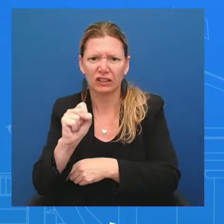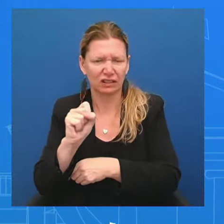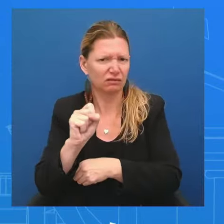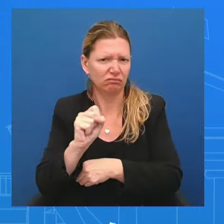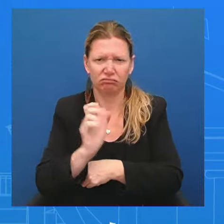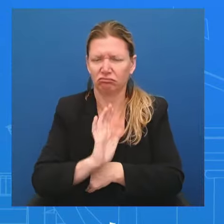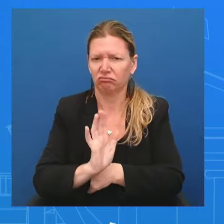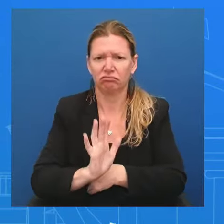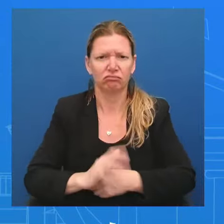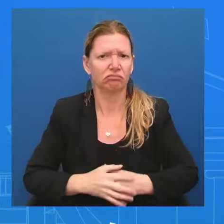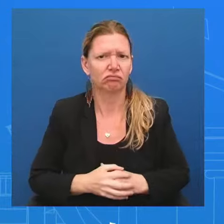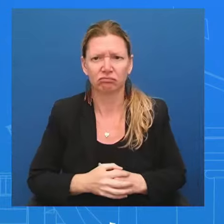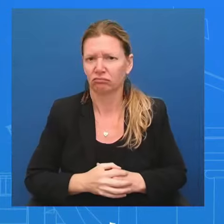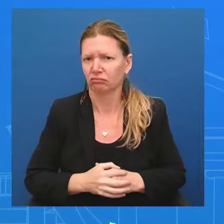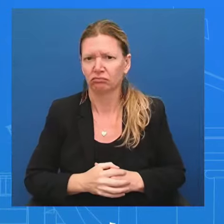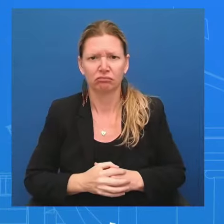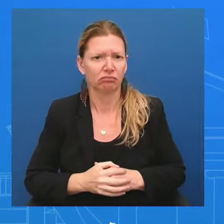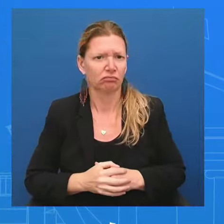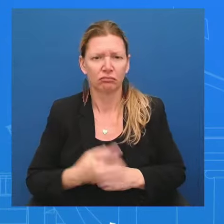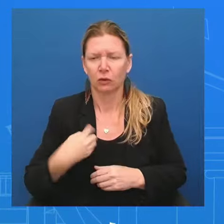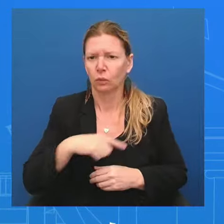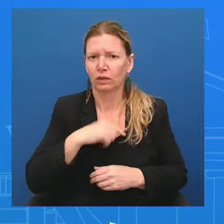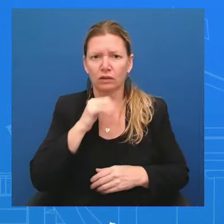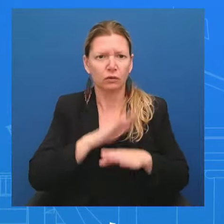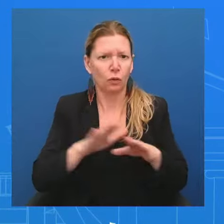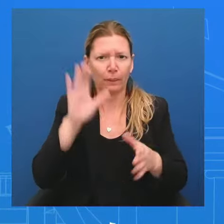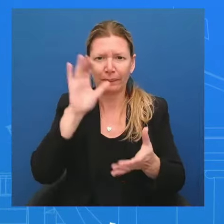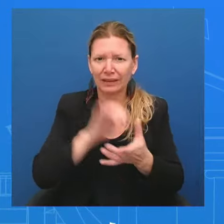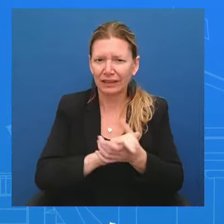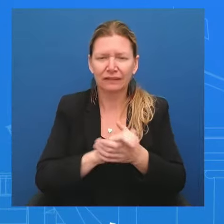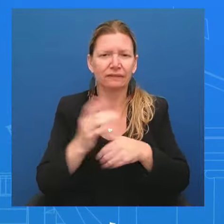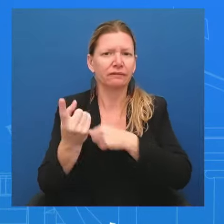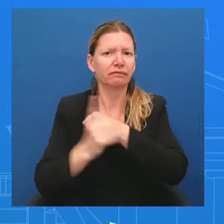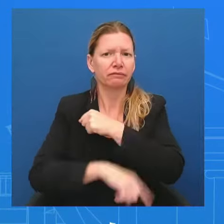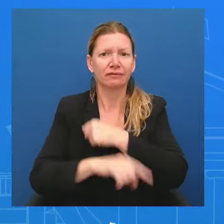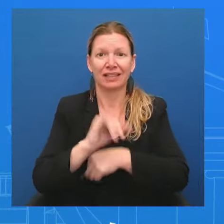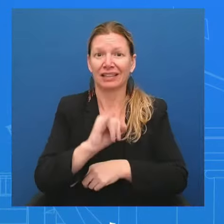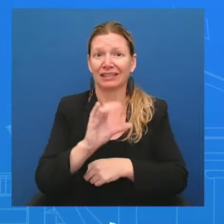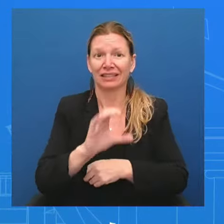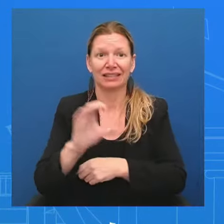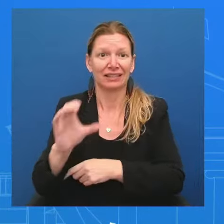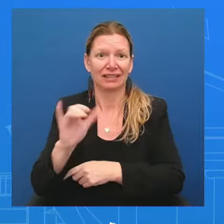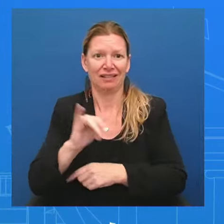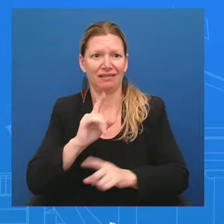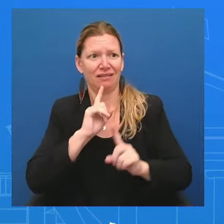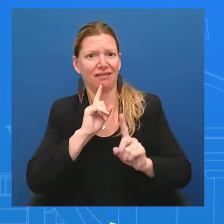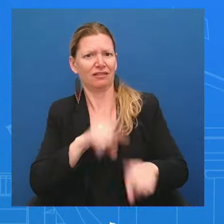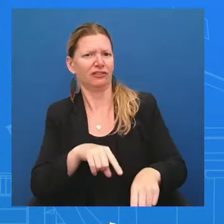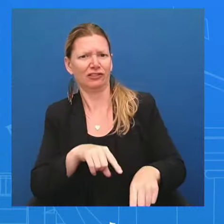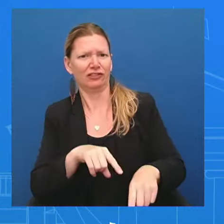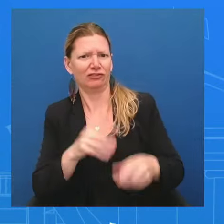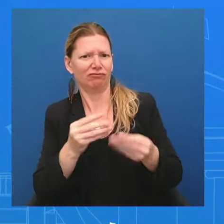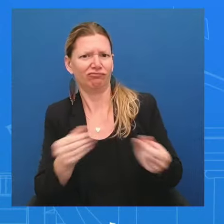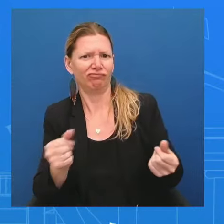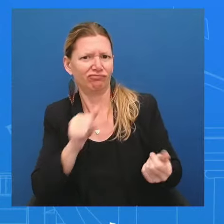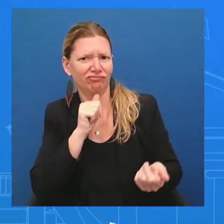that sanctioning the ICC is the answer. Ms. Jean-Pierre: Go ahead . The Press: Thank you, Karine.